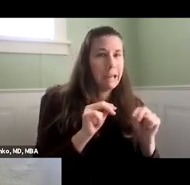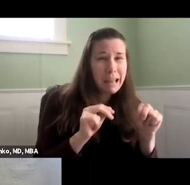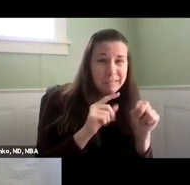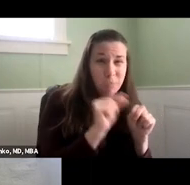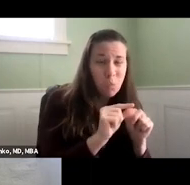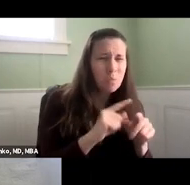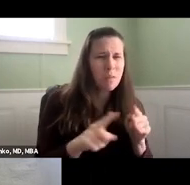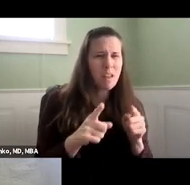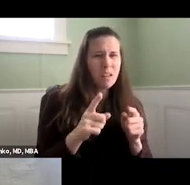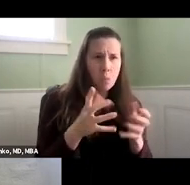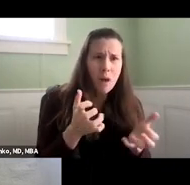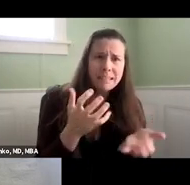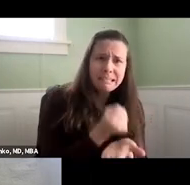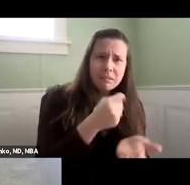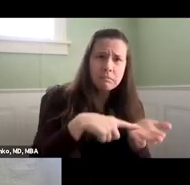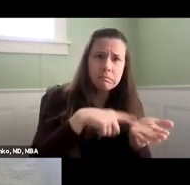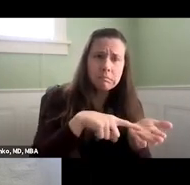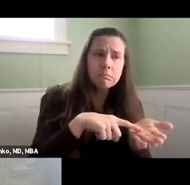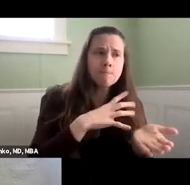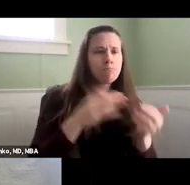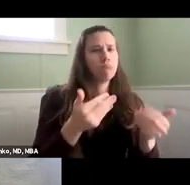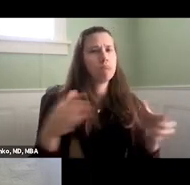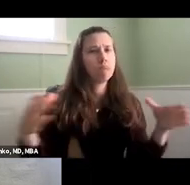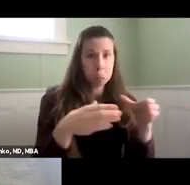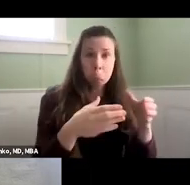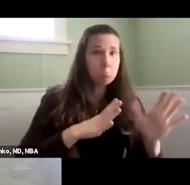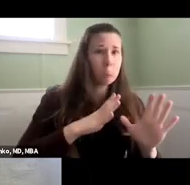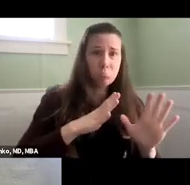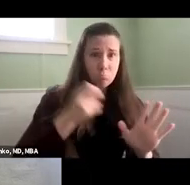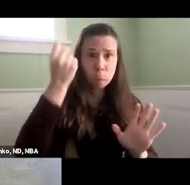to get a large enough end size, if the end is too small it may seem beneficial to group